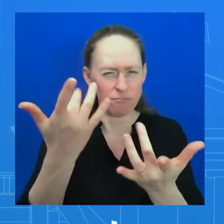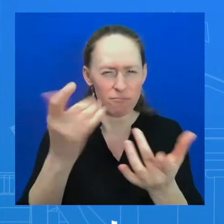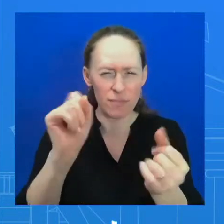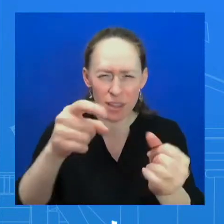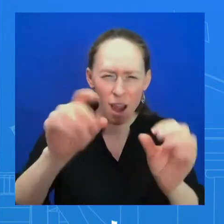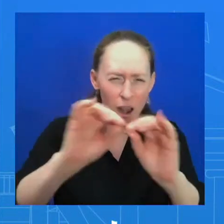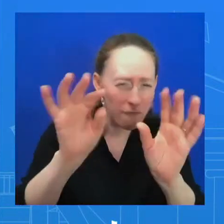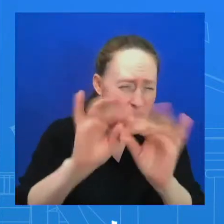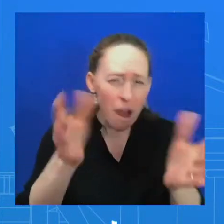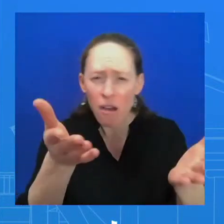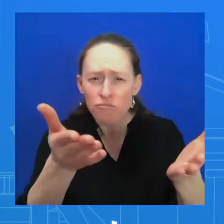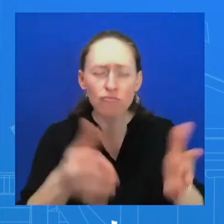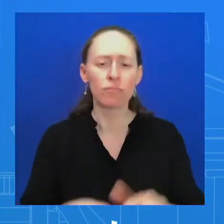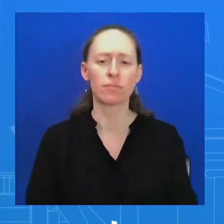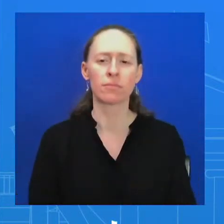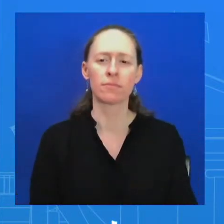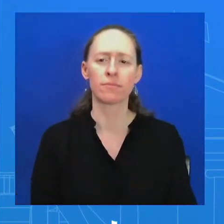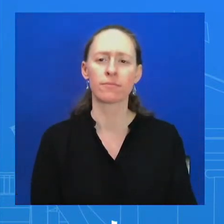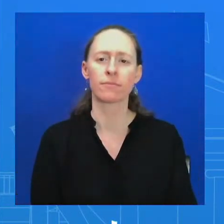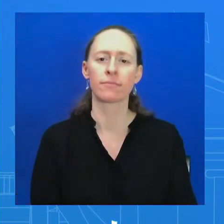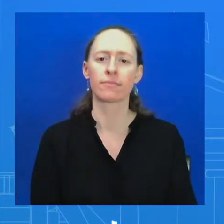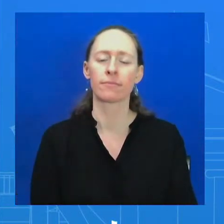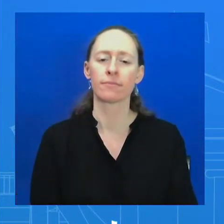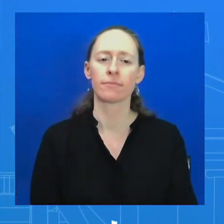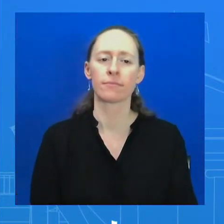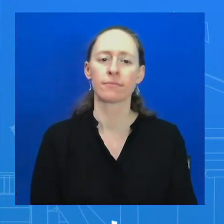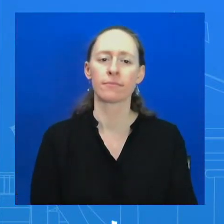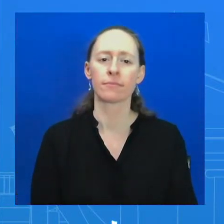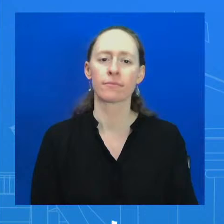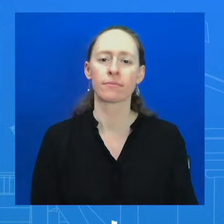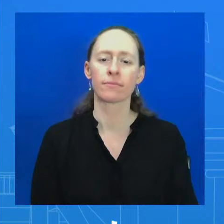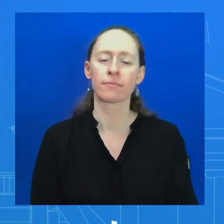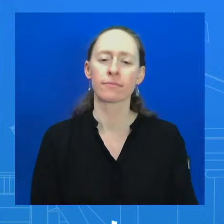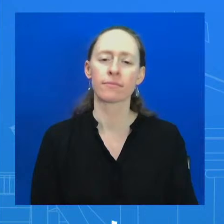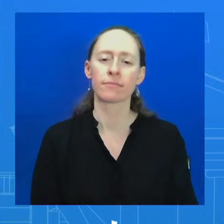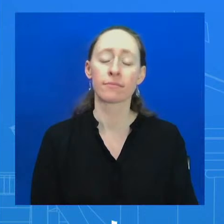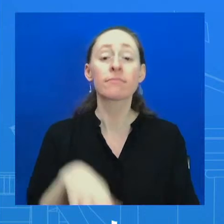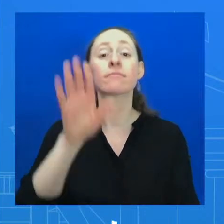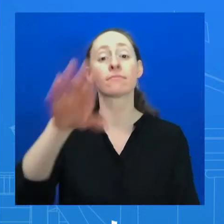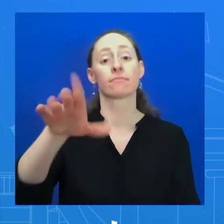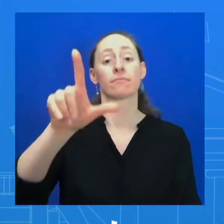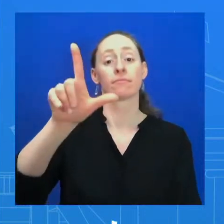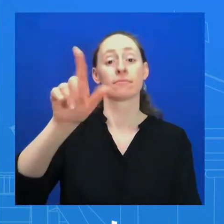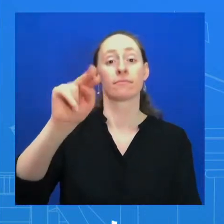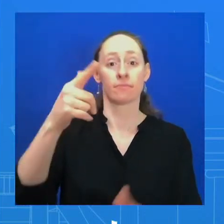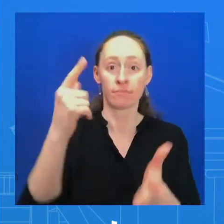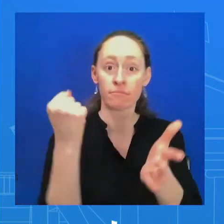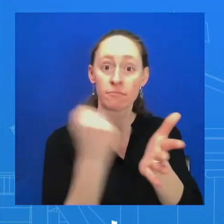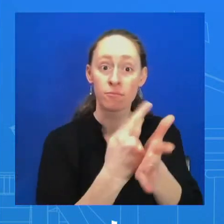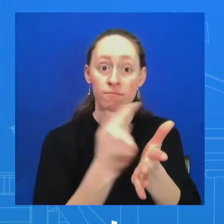of LNG export, it is important. It's -- and it is important to understand the climate and economic impacts --